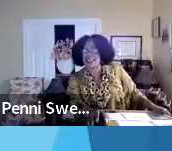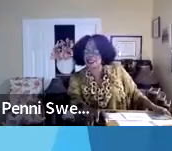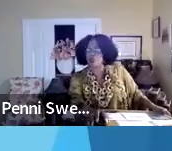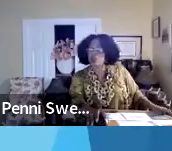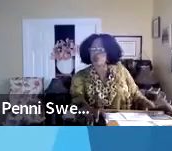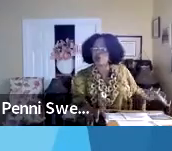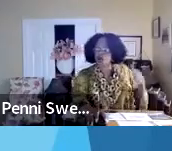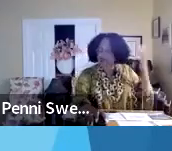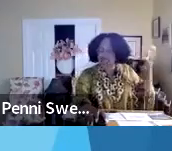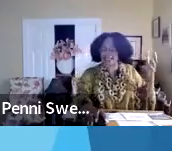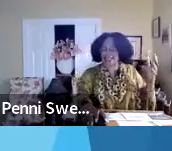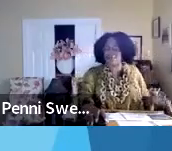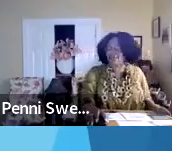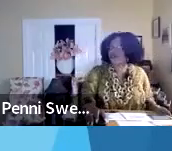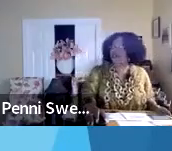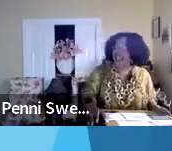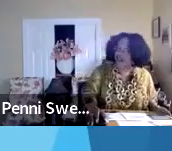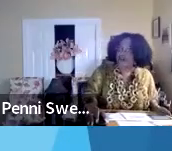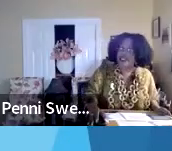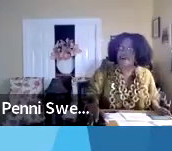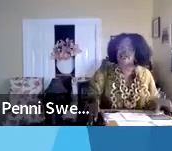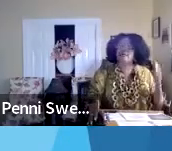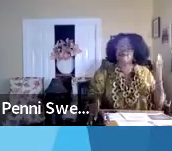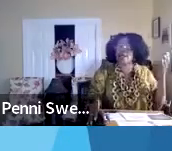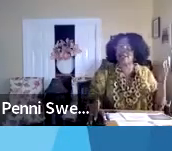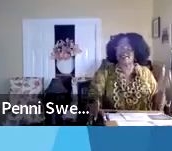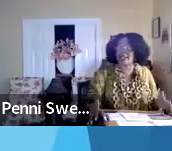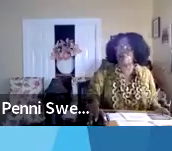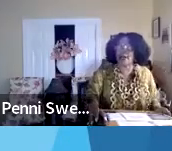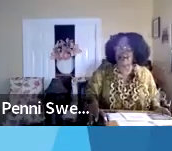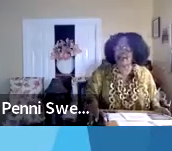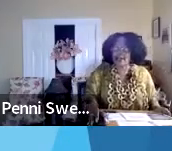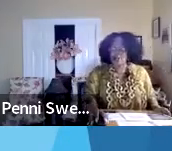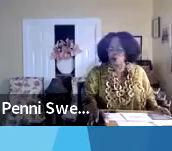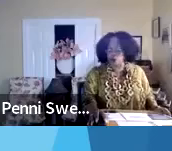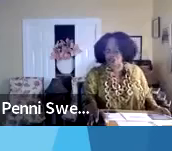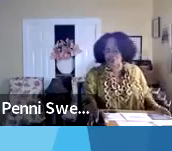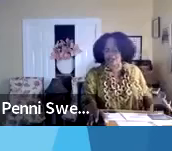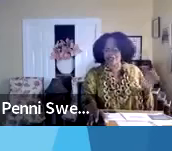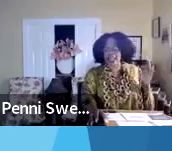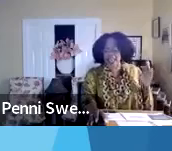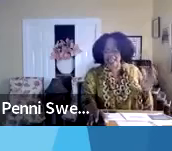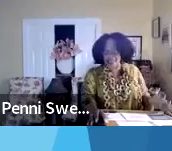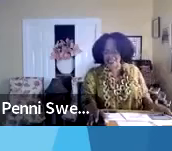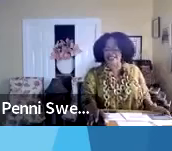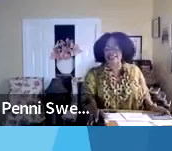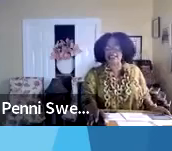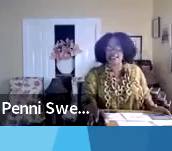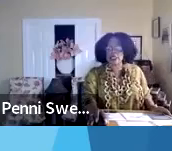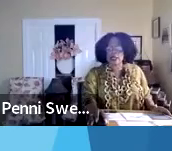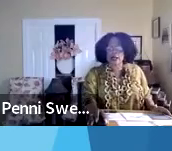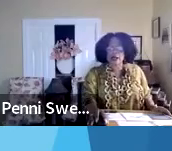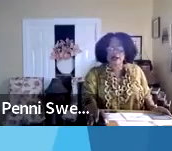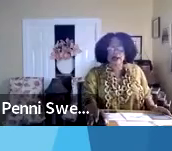Christine Germeyer our staff member will handle all questions that come in through the chat for each of the presenters, there will be a five-minute Q&A